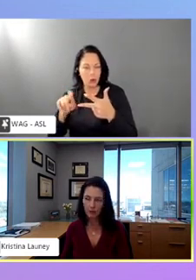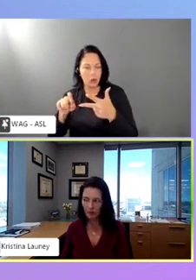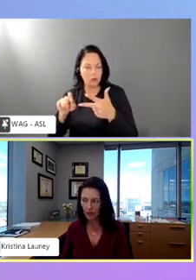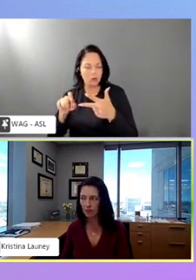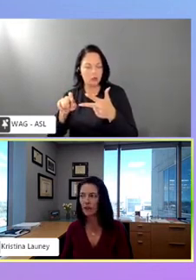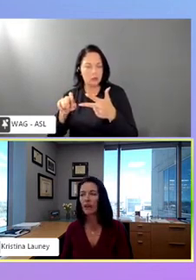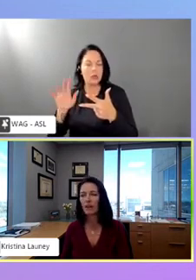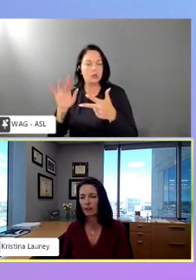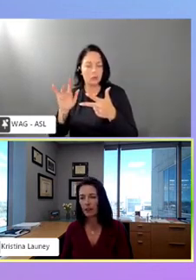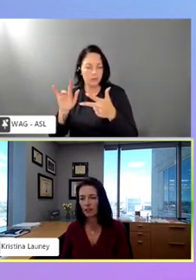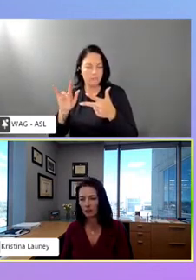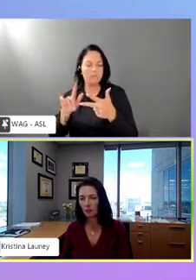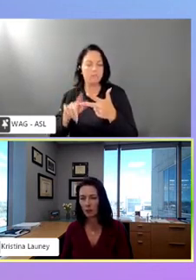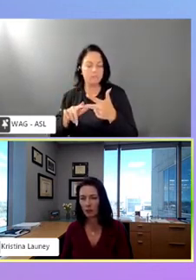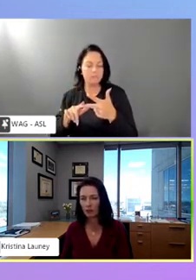accessibility lawsuits,